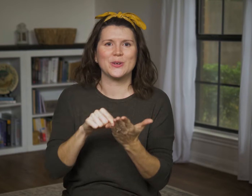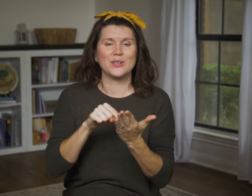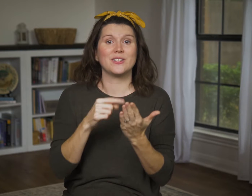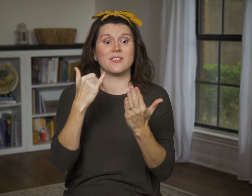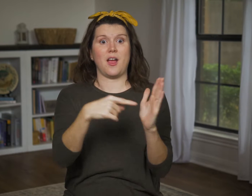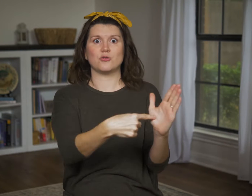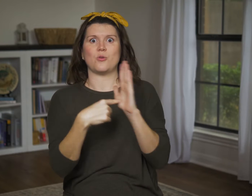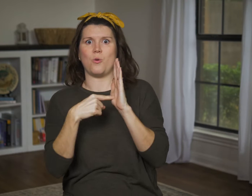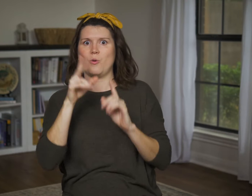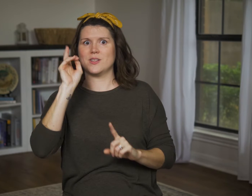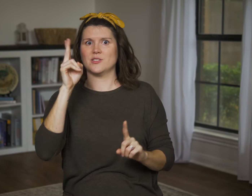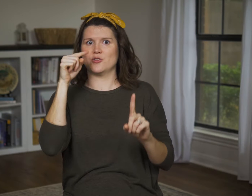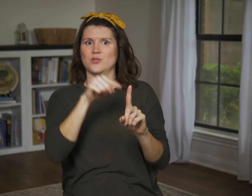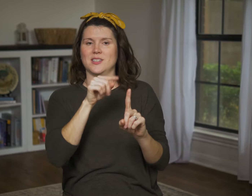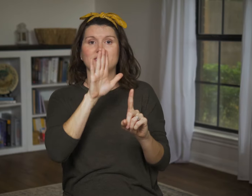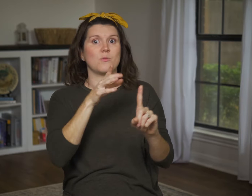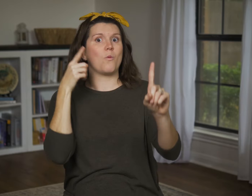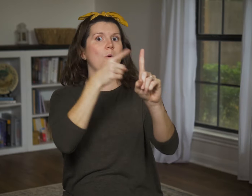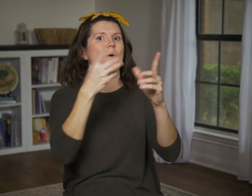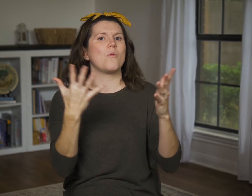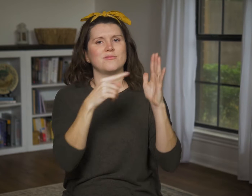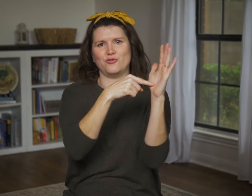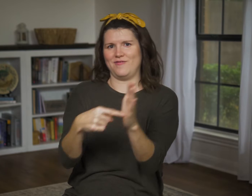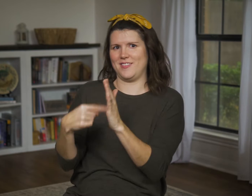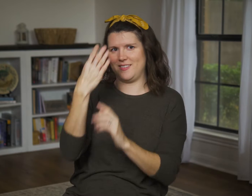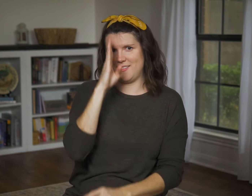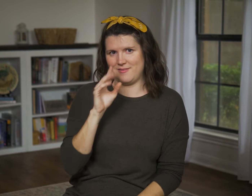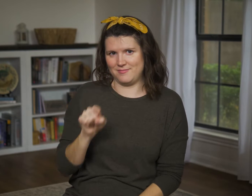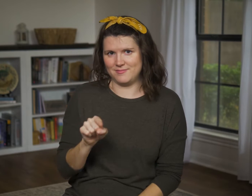and while they do reveal history, their primary goal is to reveal God.